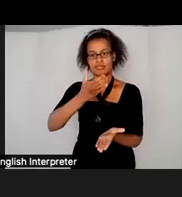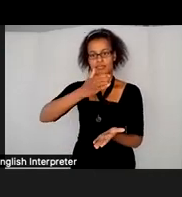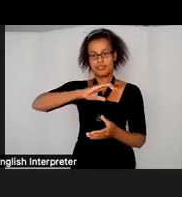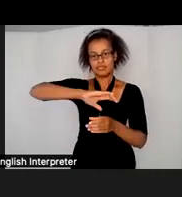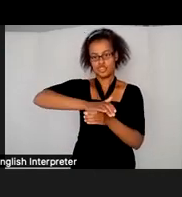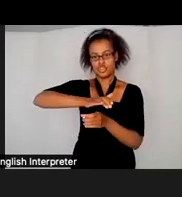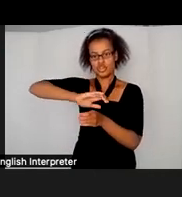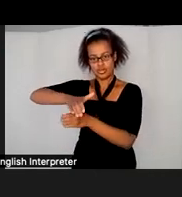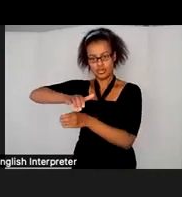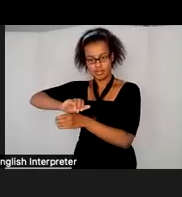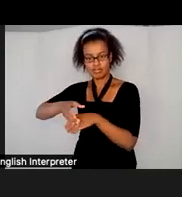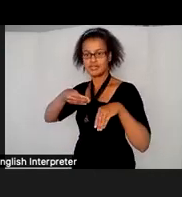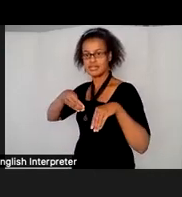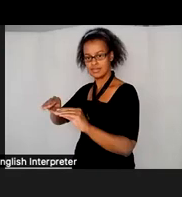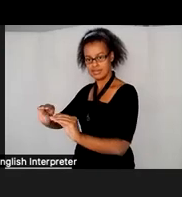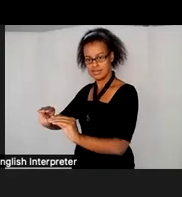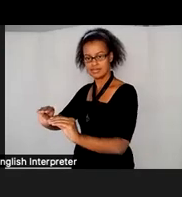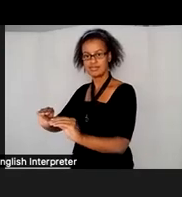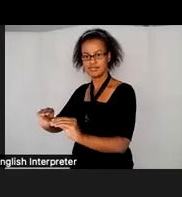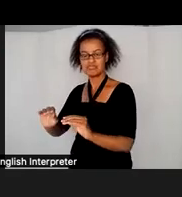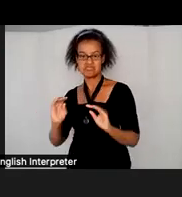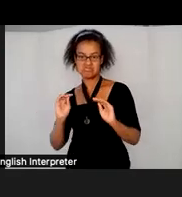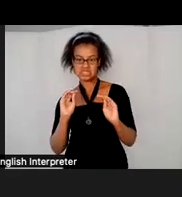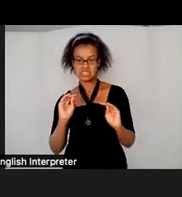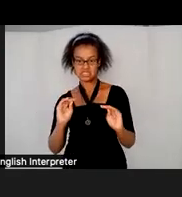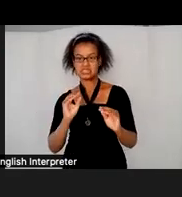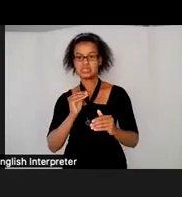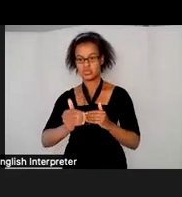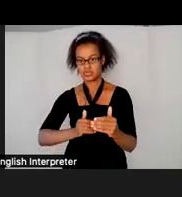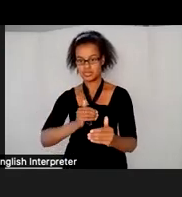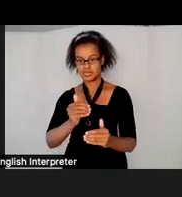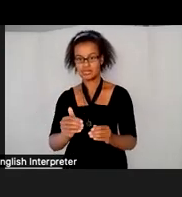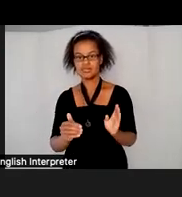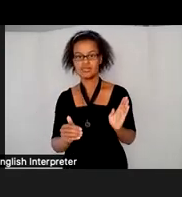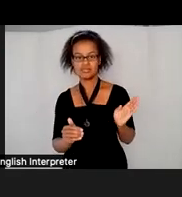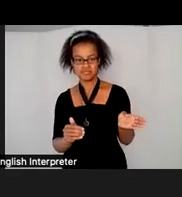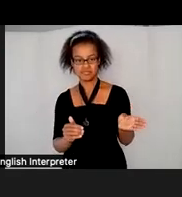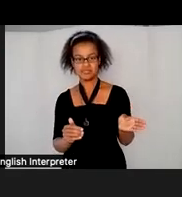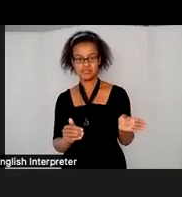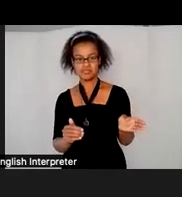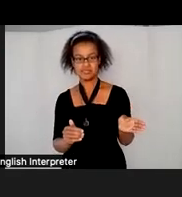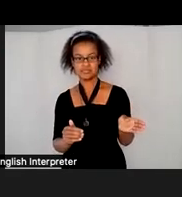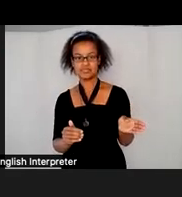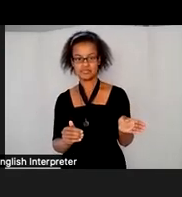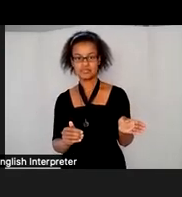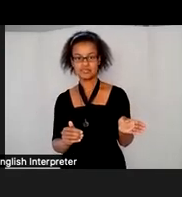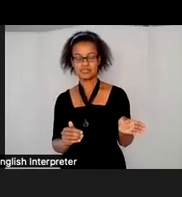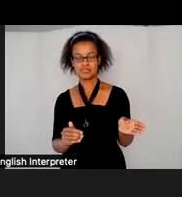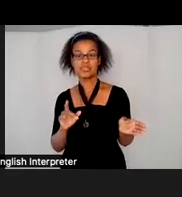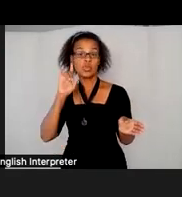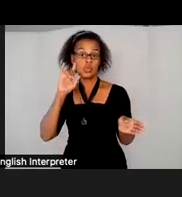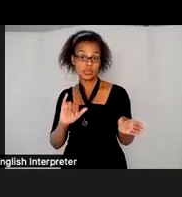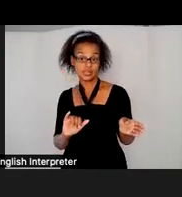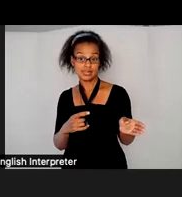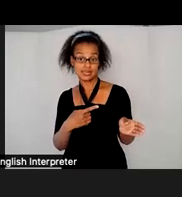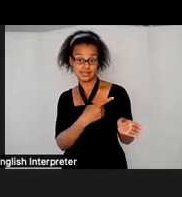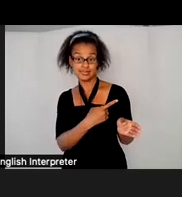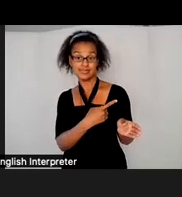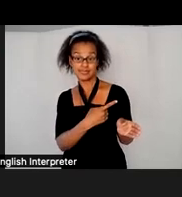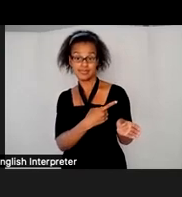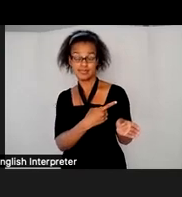So here you get a little glimpse of what it looks like the bees are pretty docile.